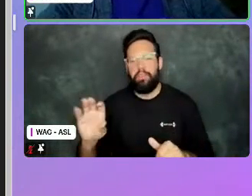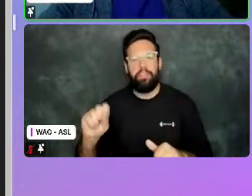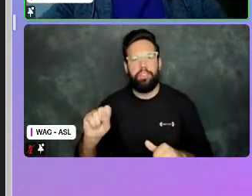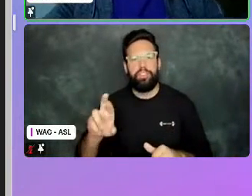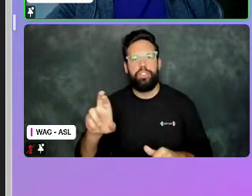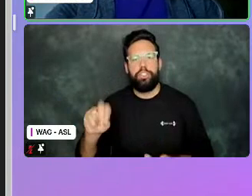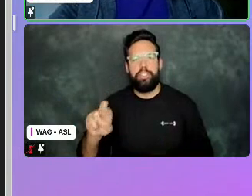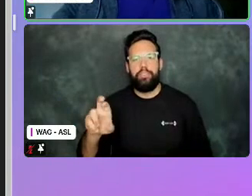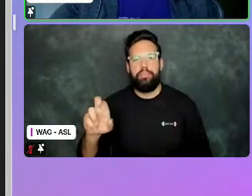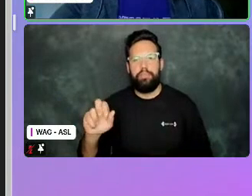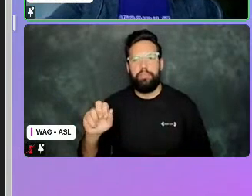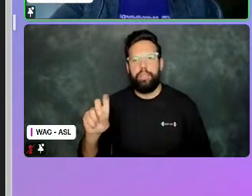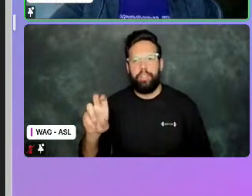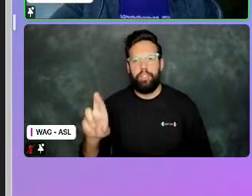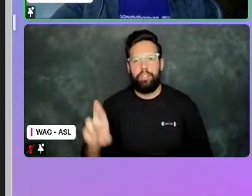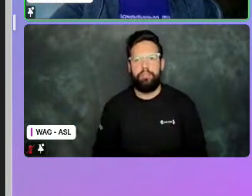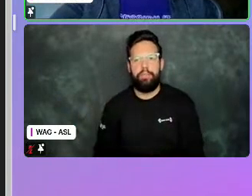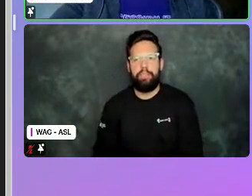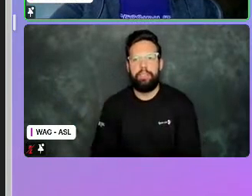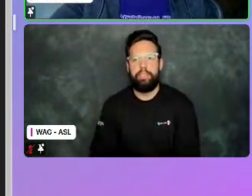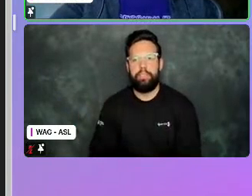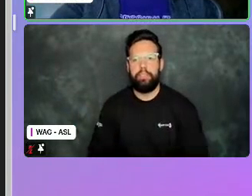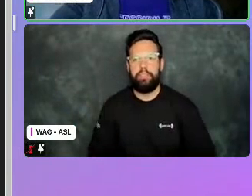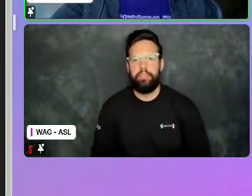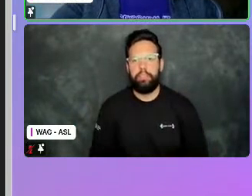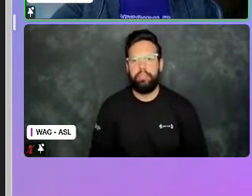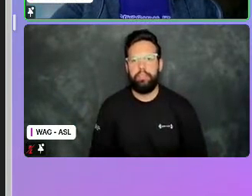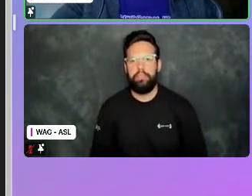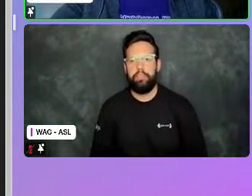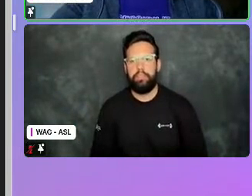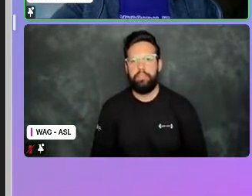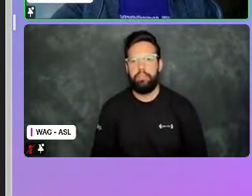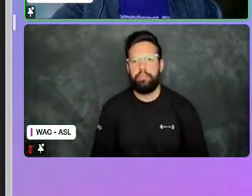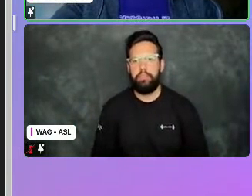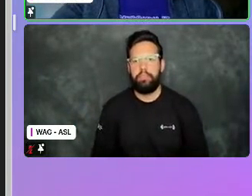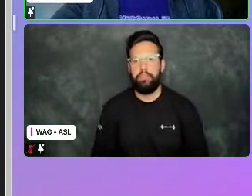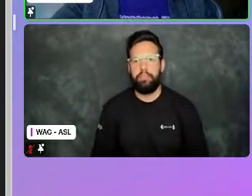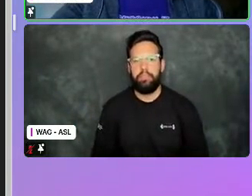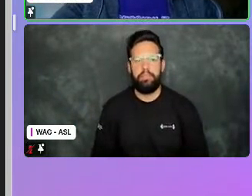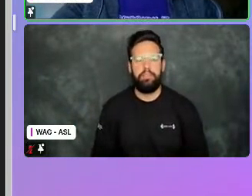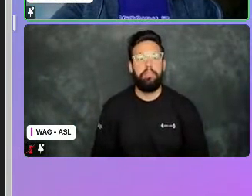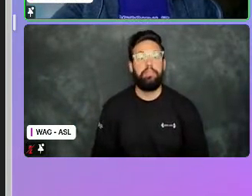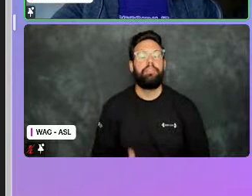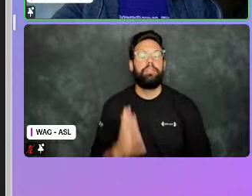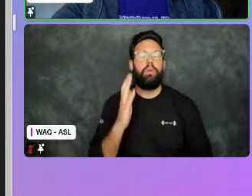and select that again. Whoops. Let me turn off the